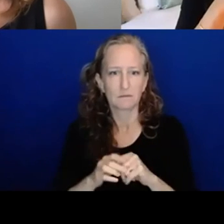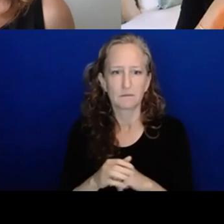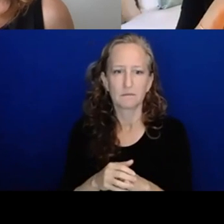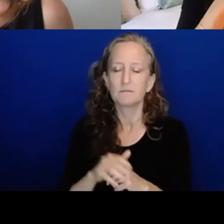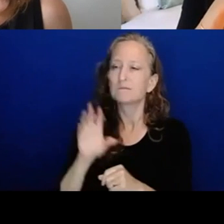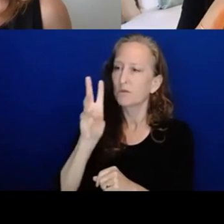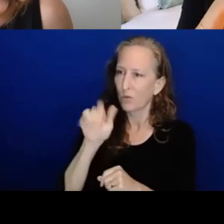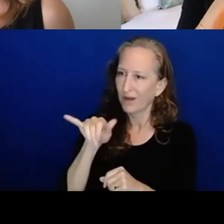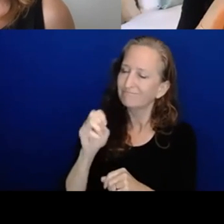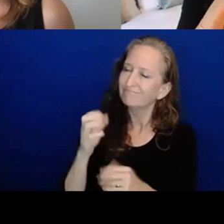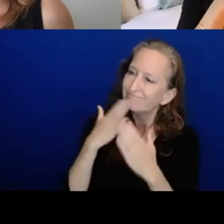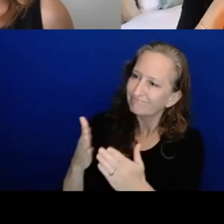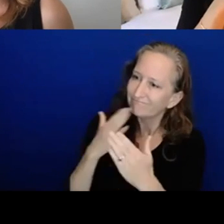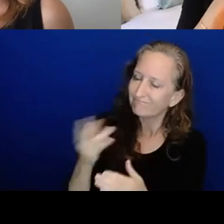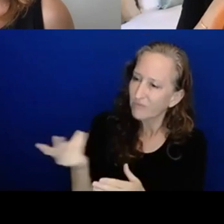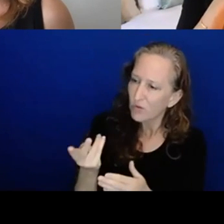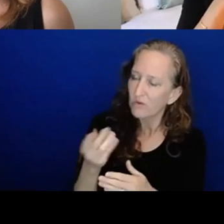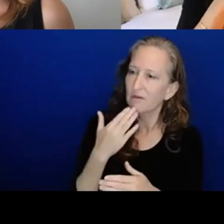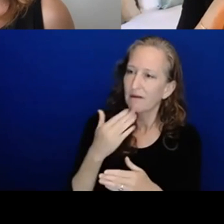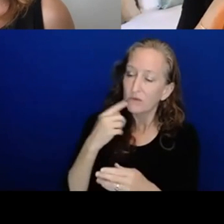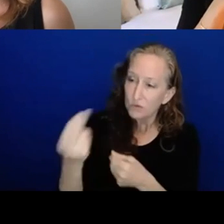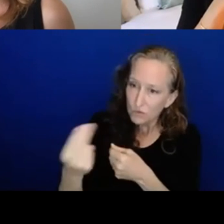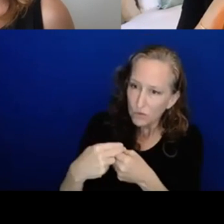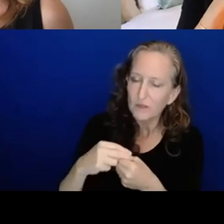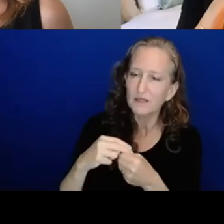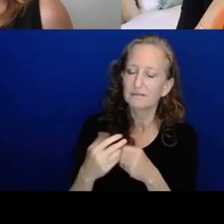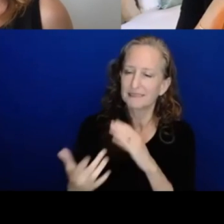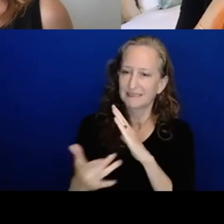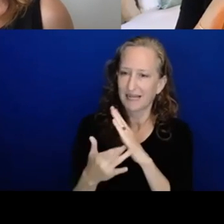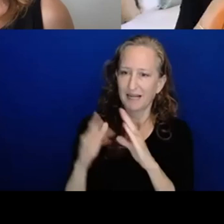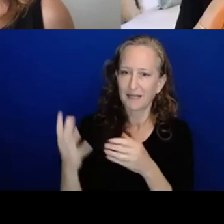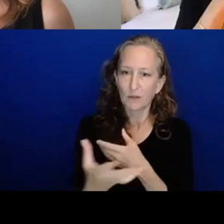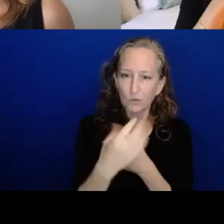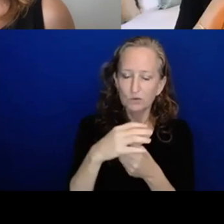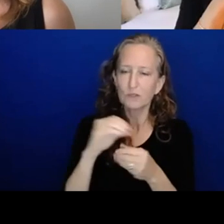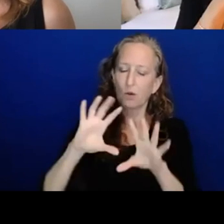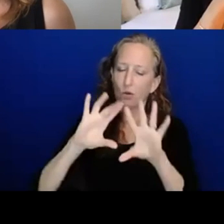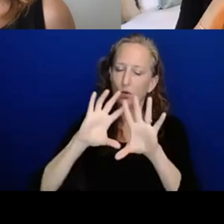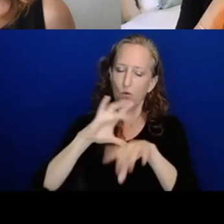you for joining us on this Tech Inclusion Global Summit. Thank you for all you're doing.